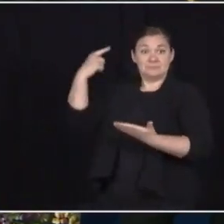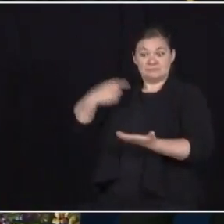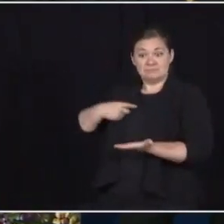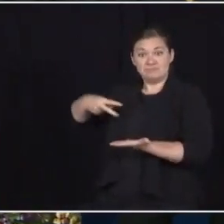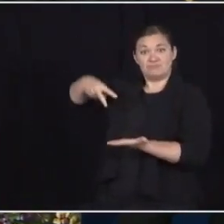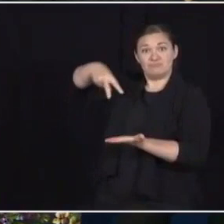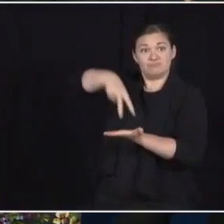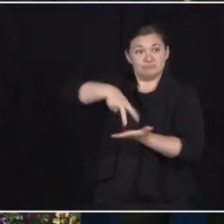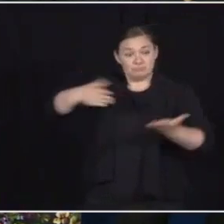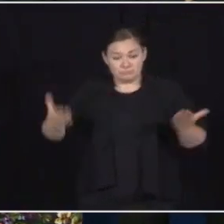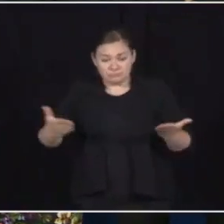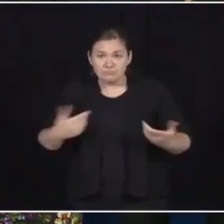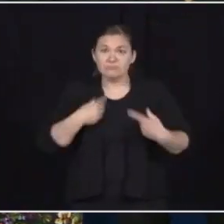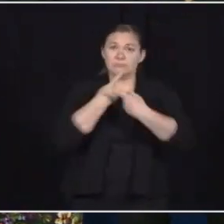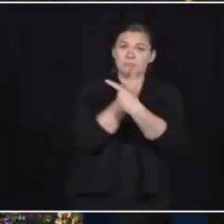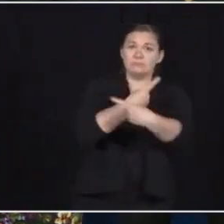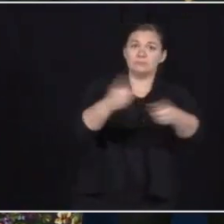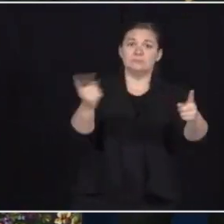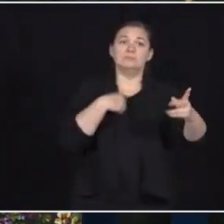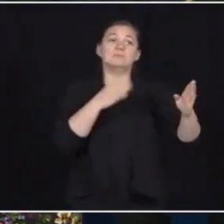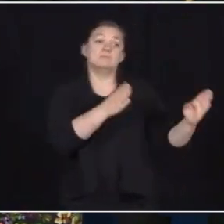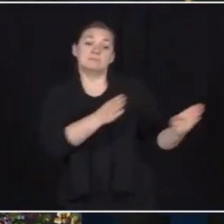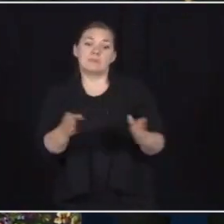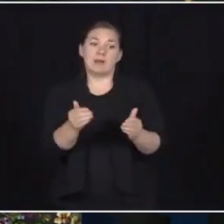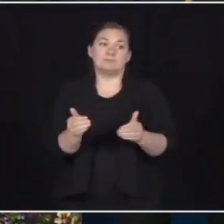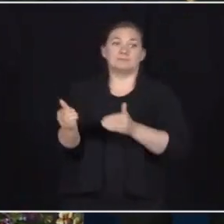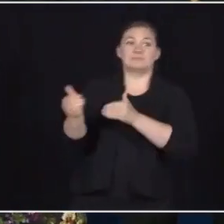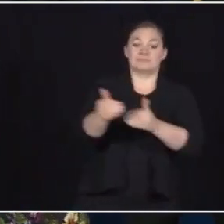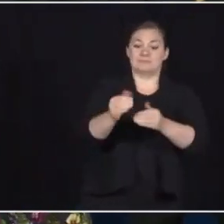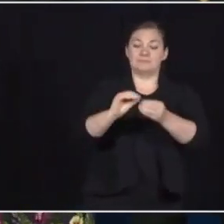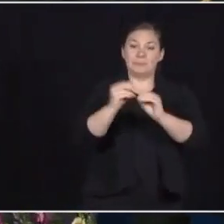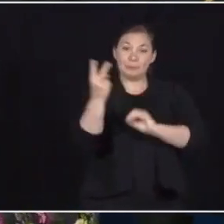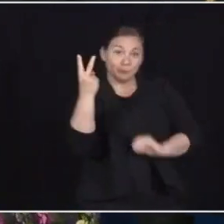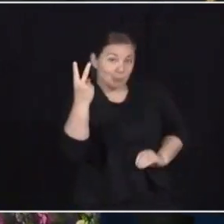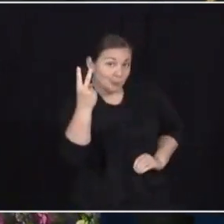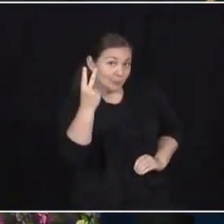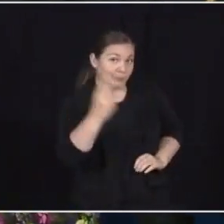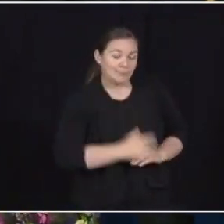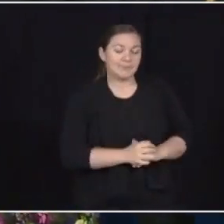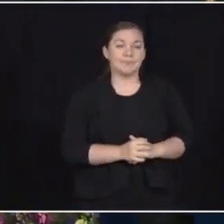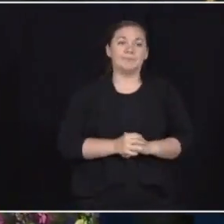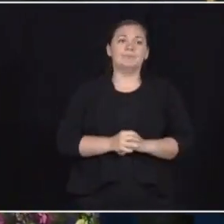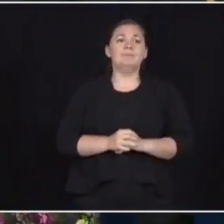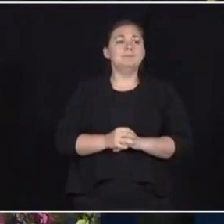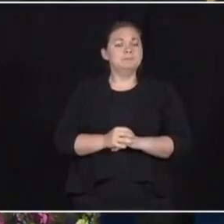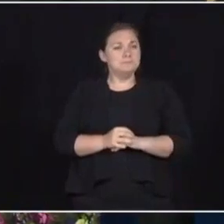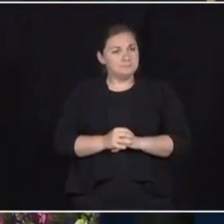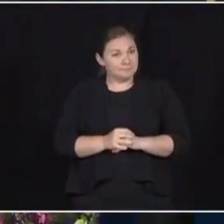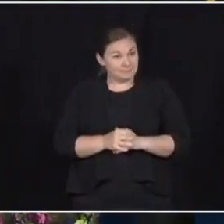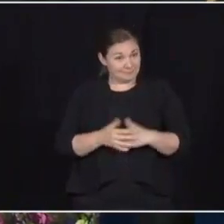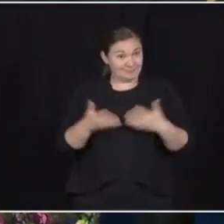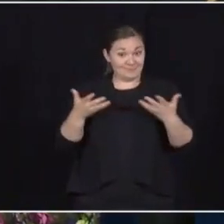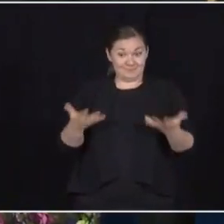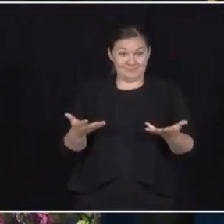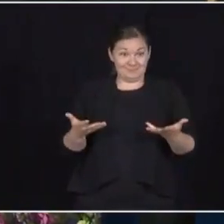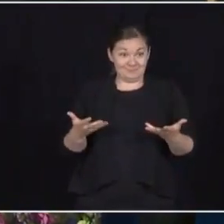A week ago, I stood at the podium and announced our plan for stage II of reopening our province. On Friday, thousands of businesses were able to